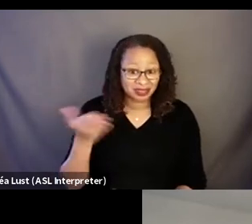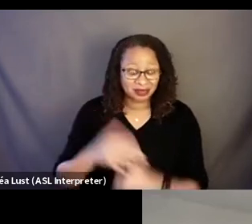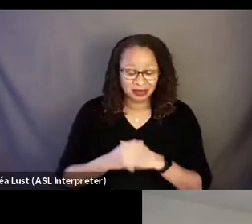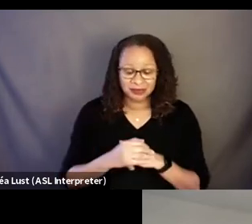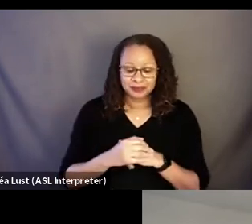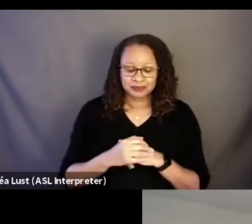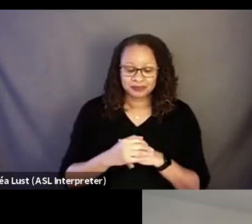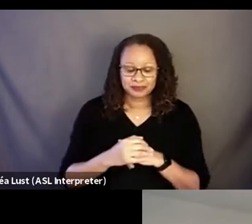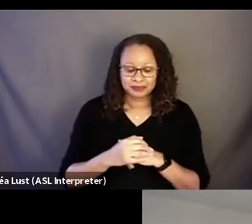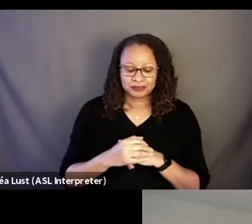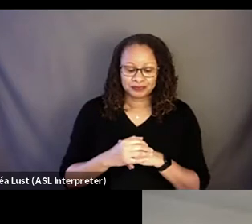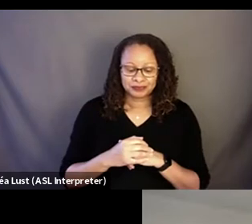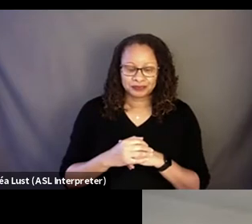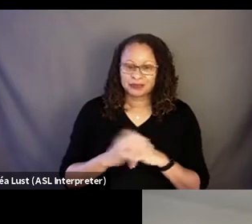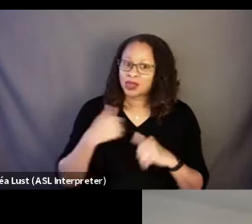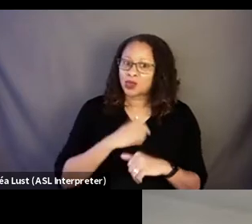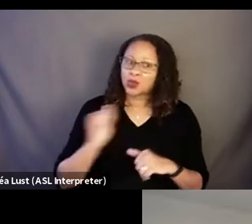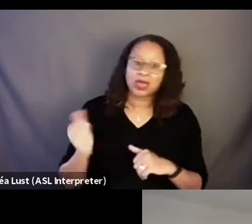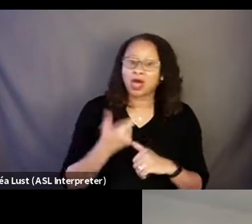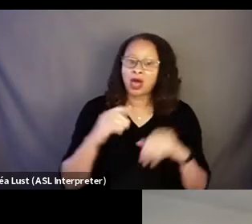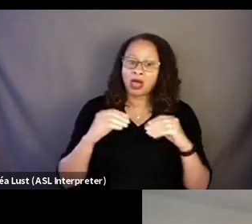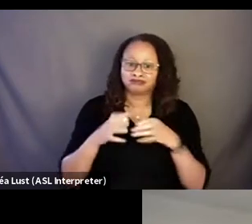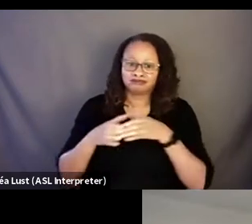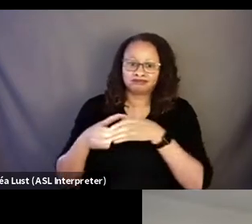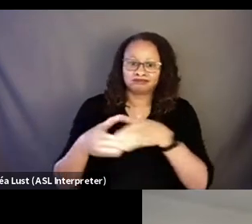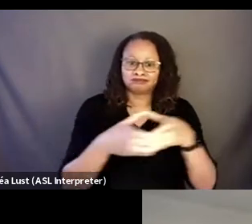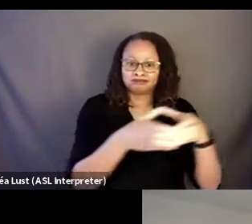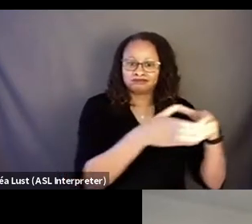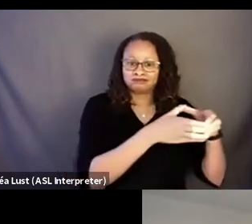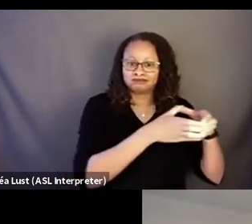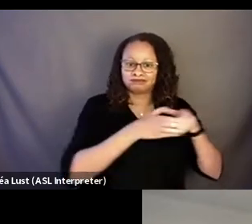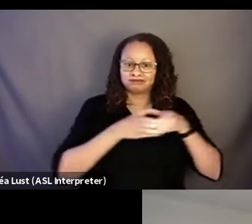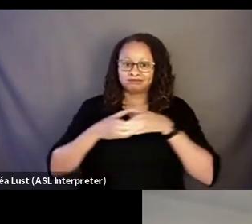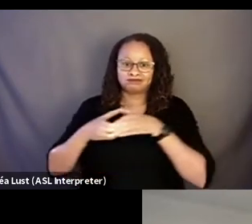and we all just moved together with people who knew how to take care of us.